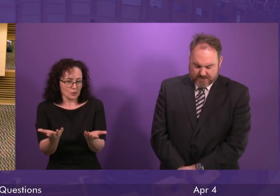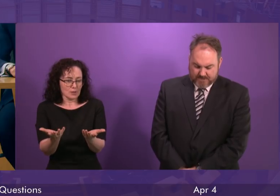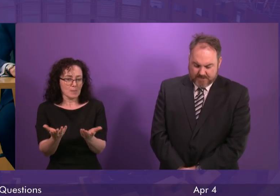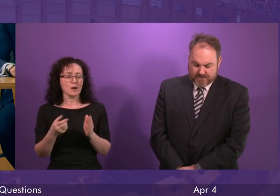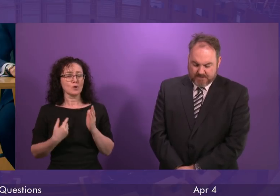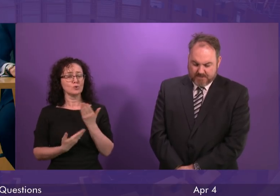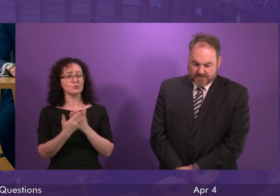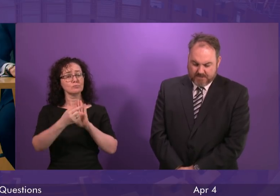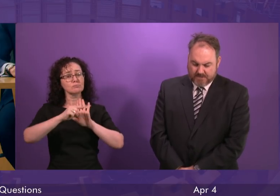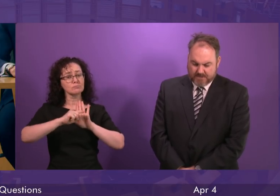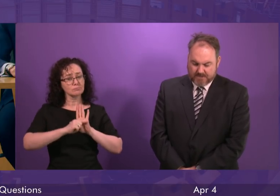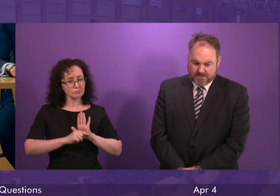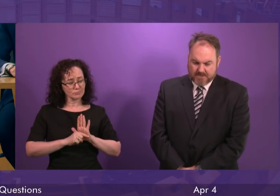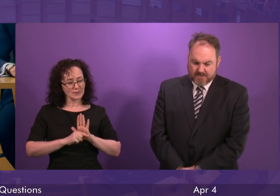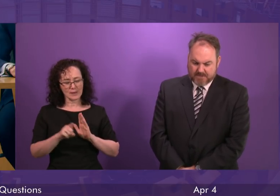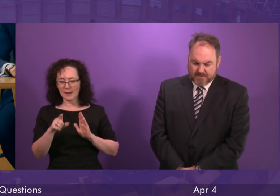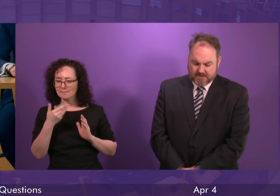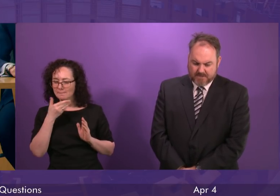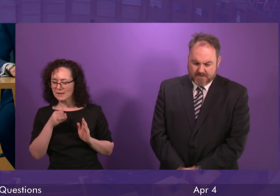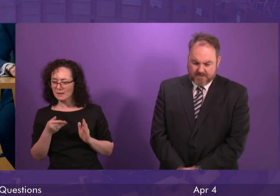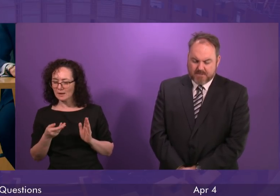of the new legislation—under an amendment lodged, I think, by Linda Fabiani—courts